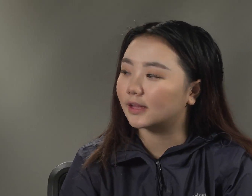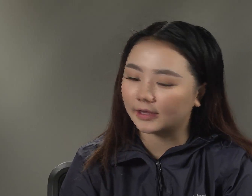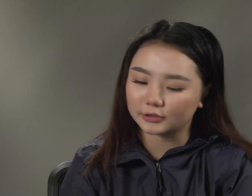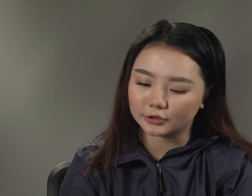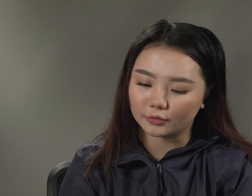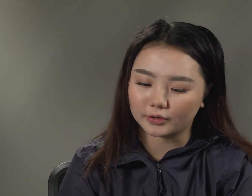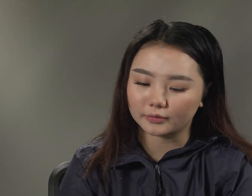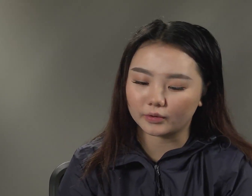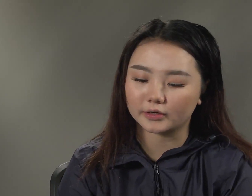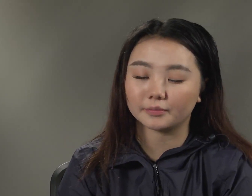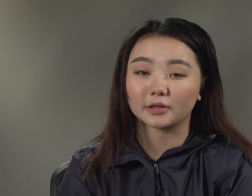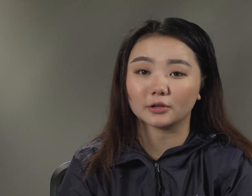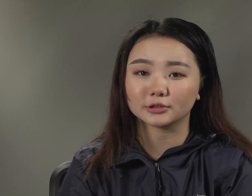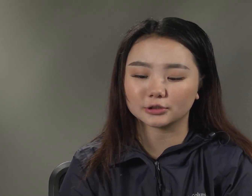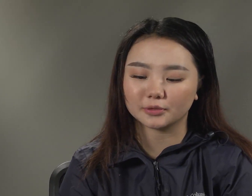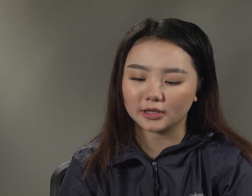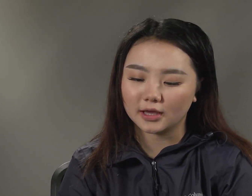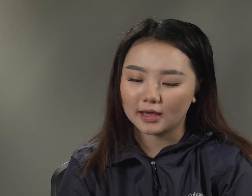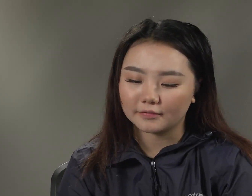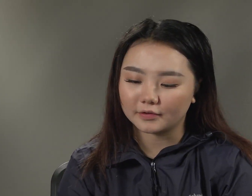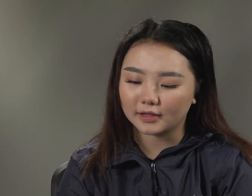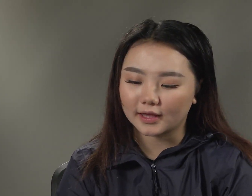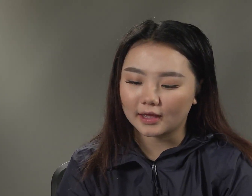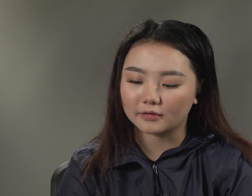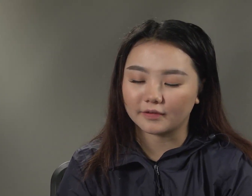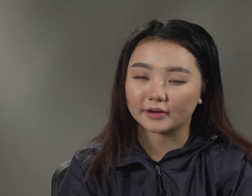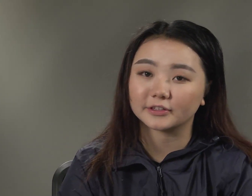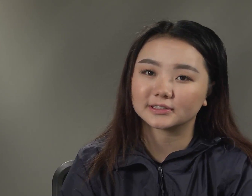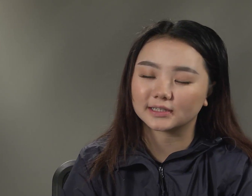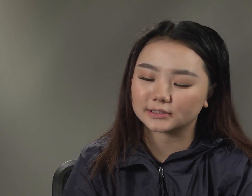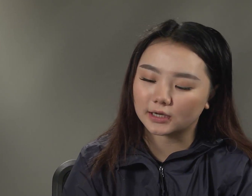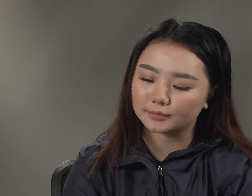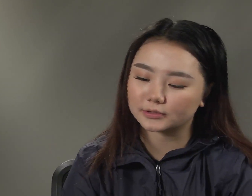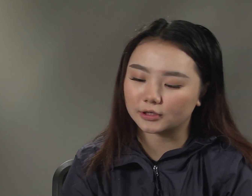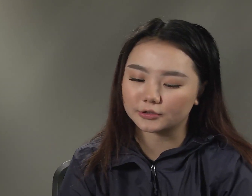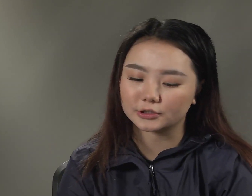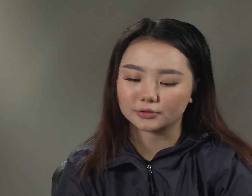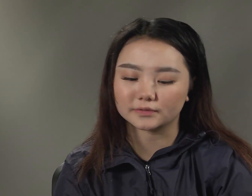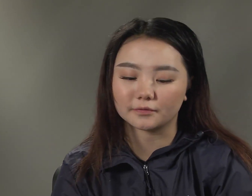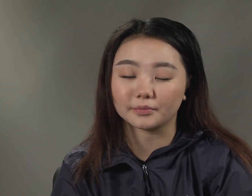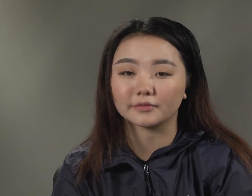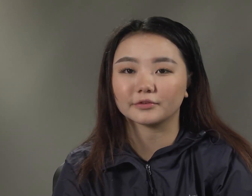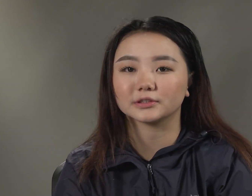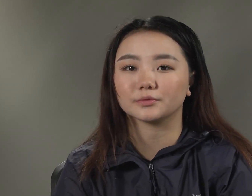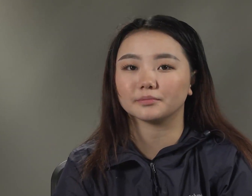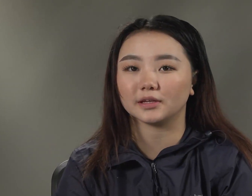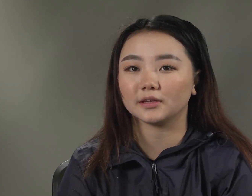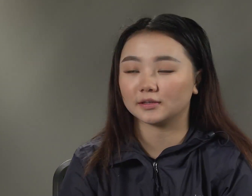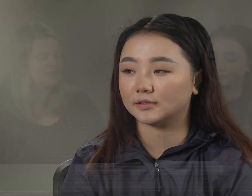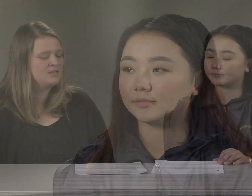like no one wanted to be close to me, I feel like I had a virus that stops other students from being friends with me.